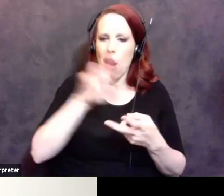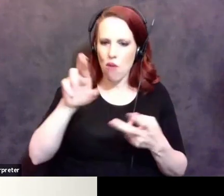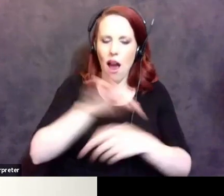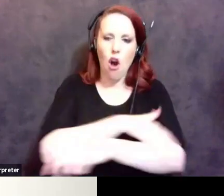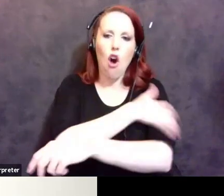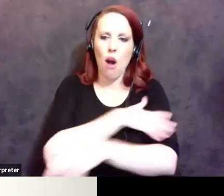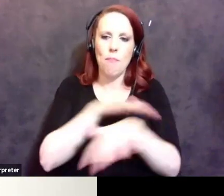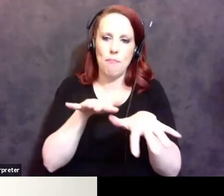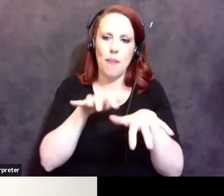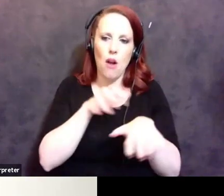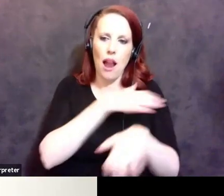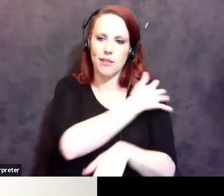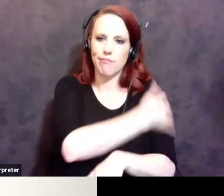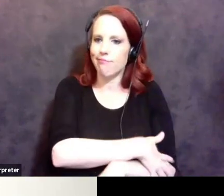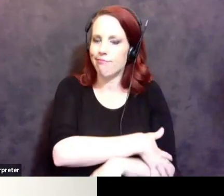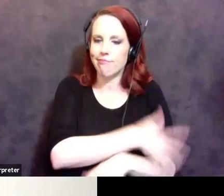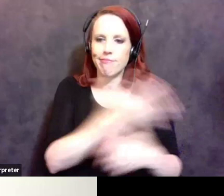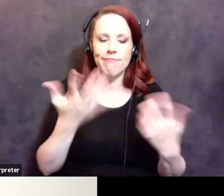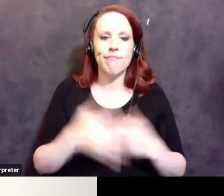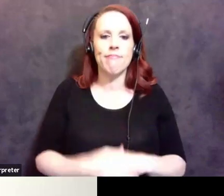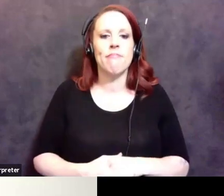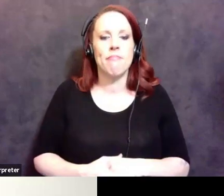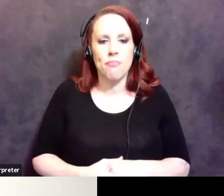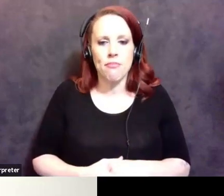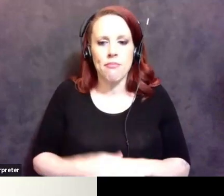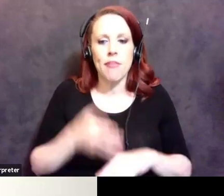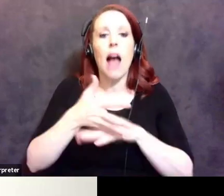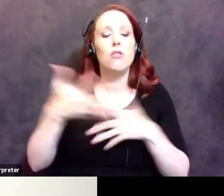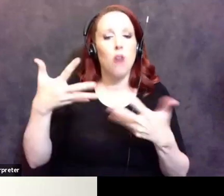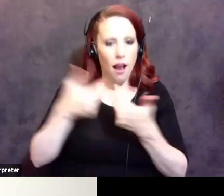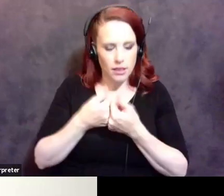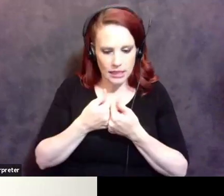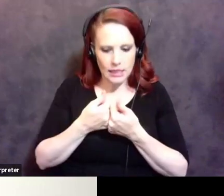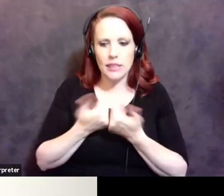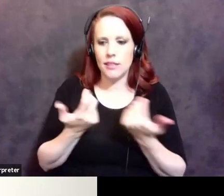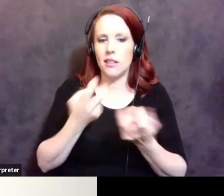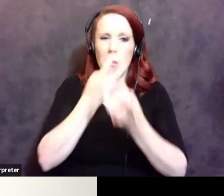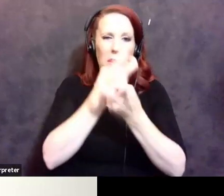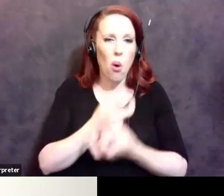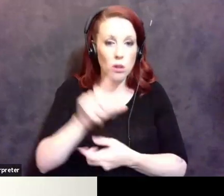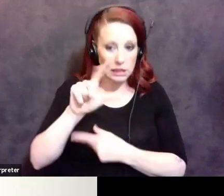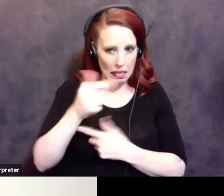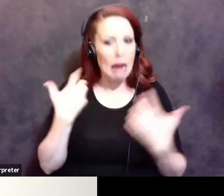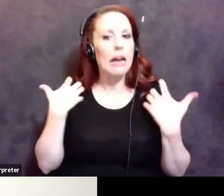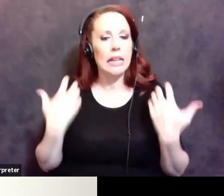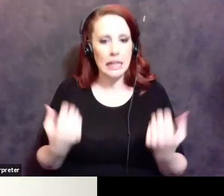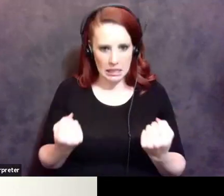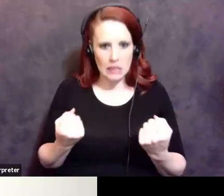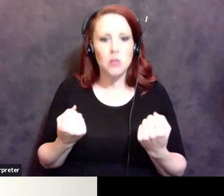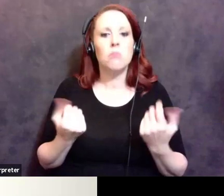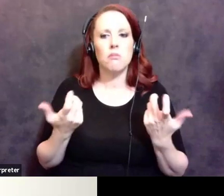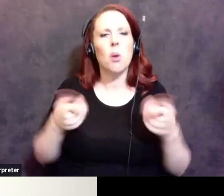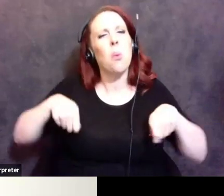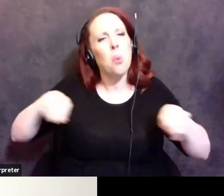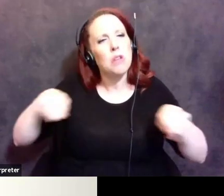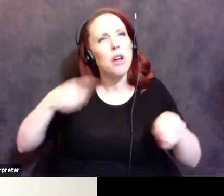After the accident, the bones in my leg healed. I was using a wheelchair for about four months.